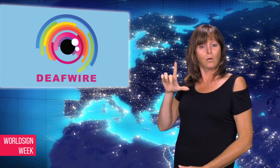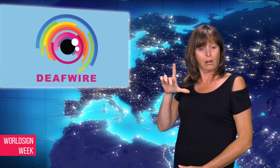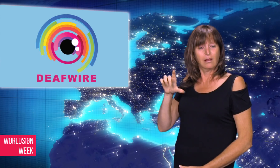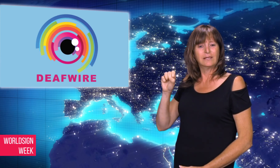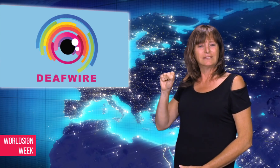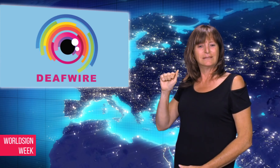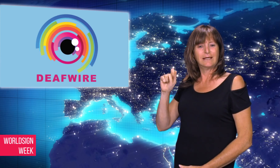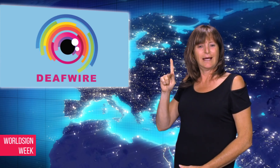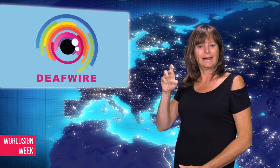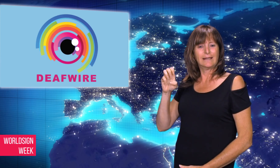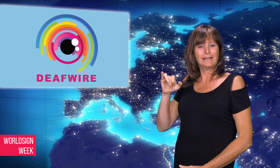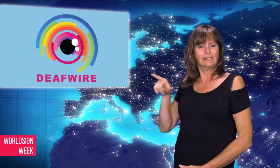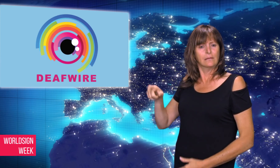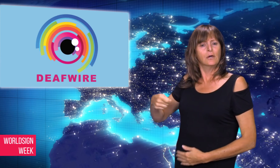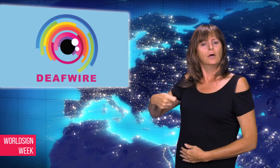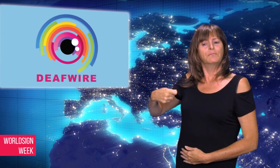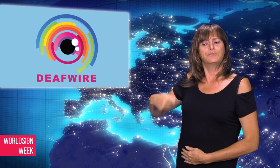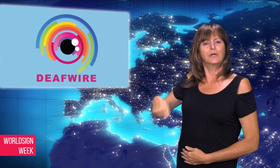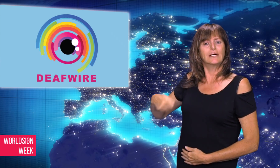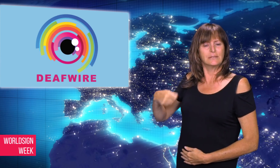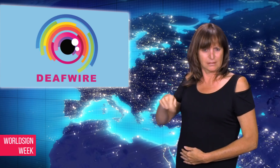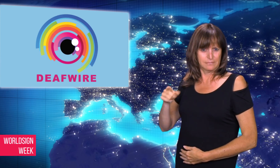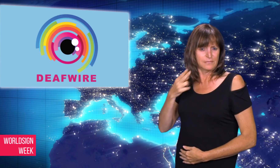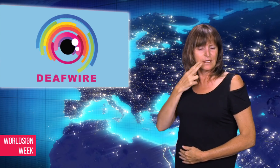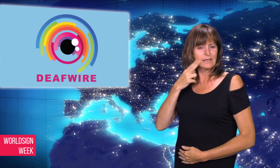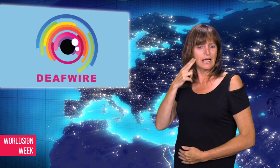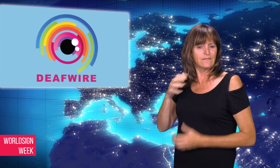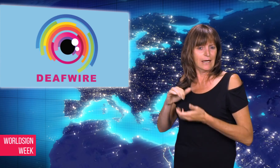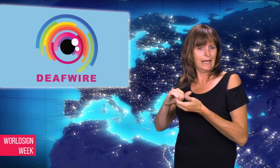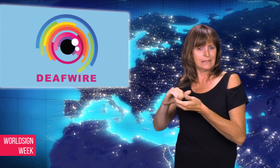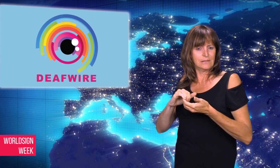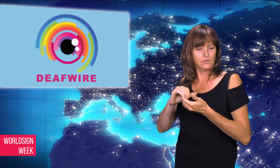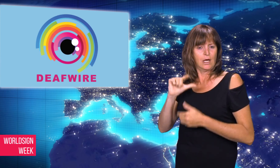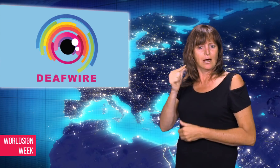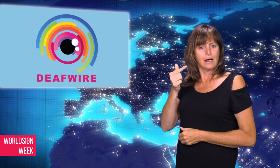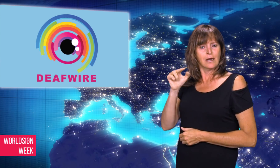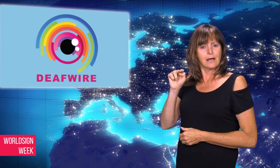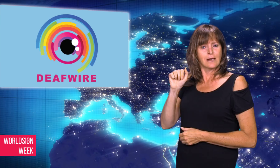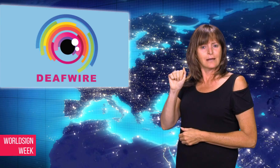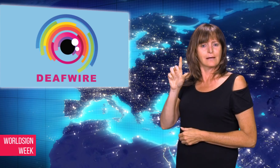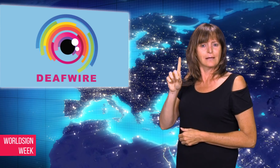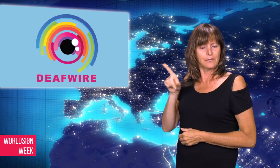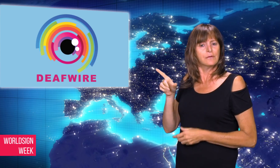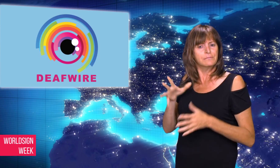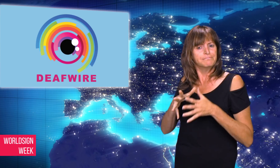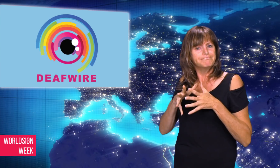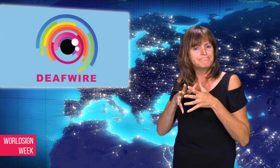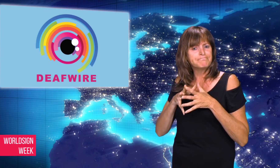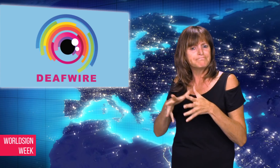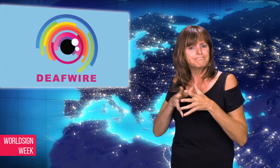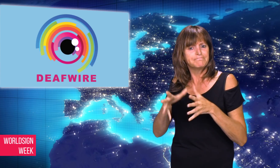of GNAD, says that absence of interpreters deprives Deaf members